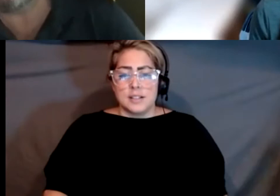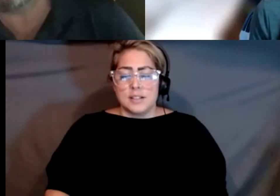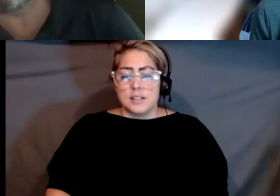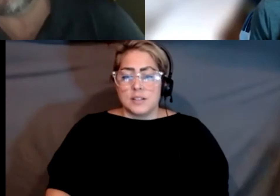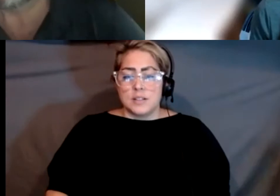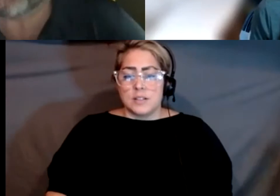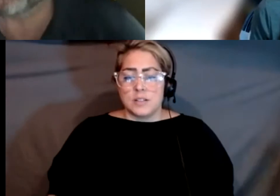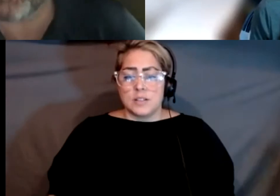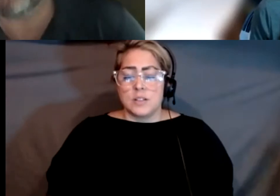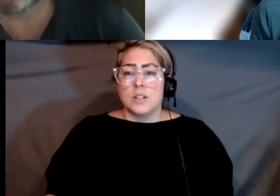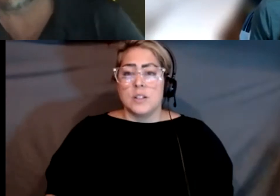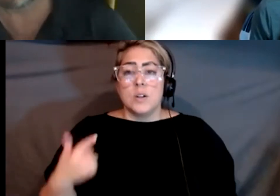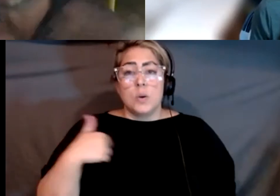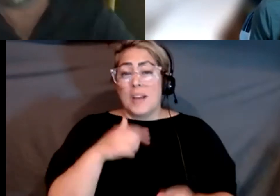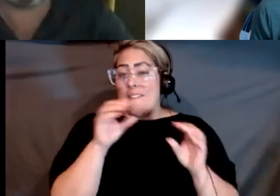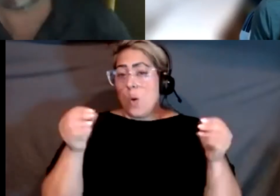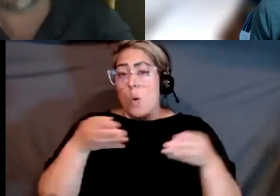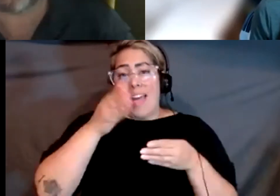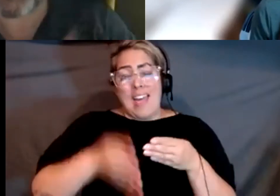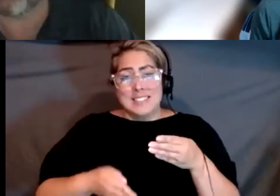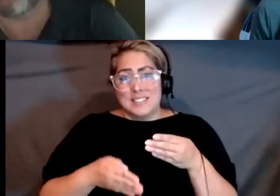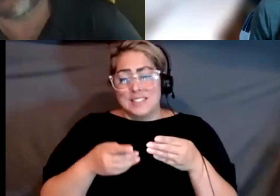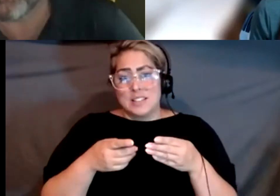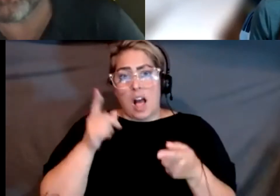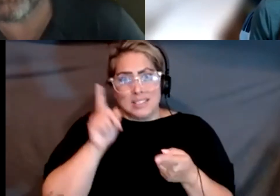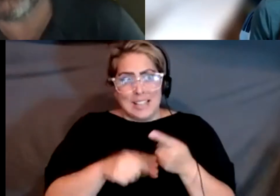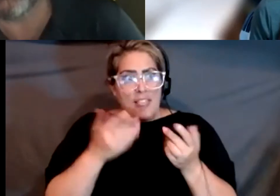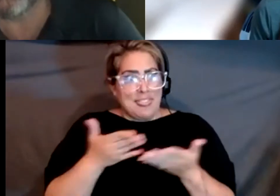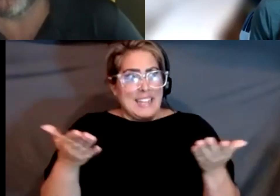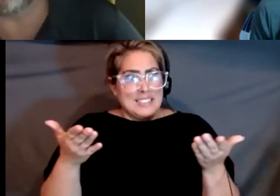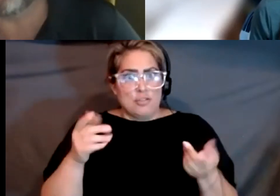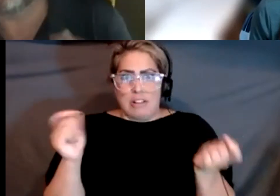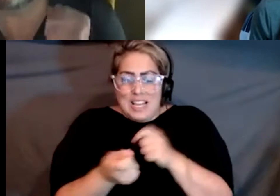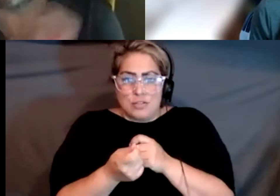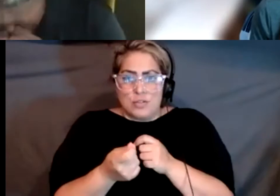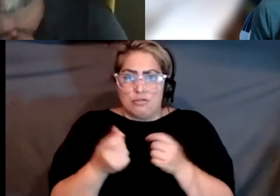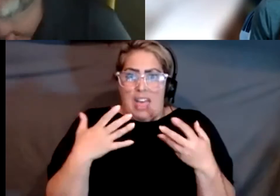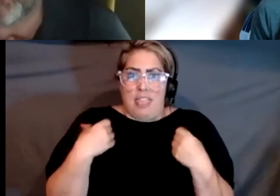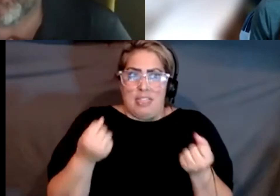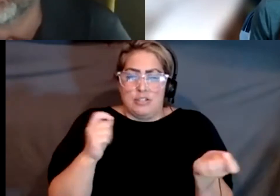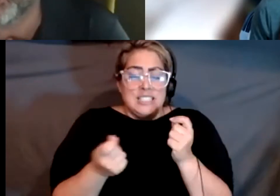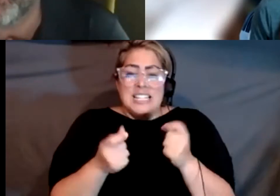There is not a three-month or four month deadline. And remind me of the first part -- sorry. I know what it is!